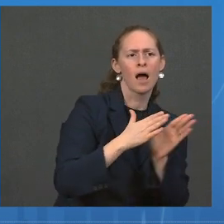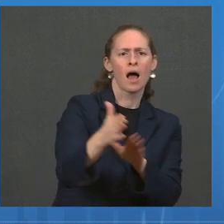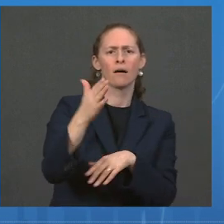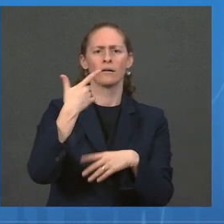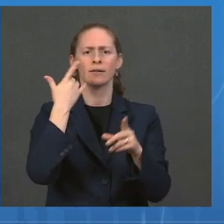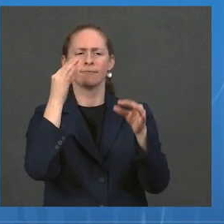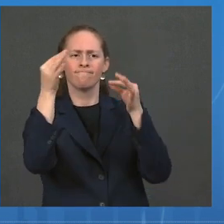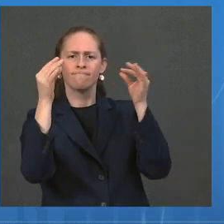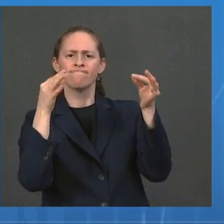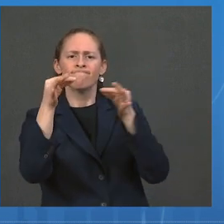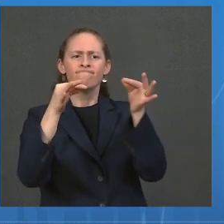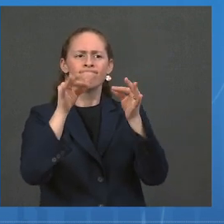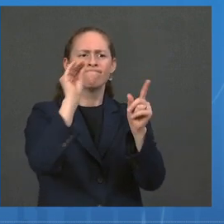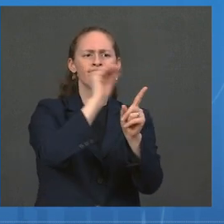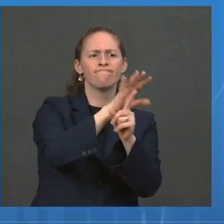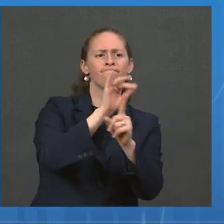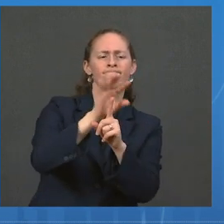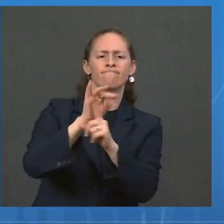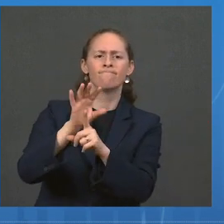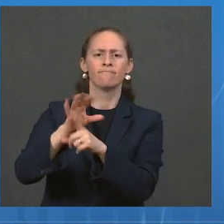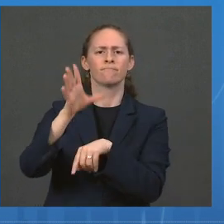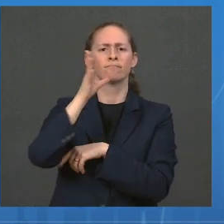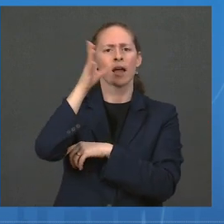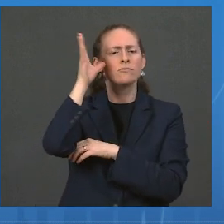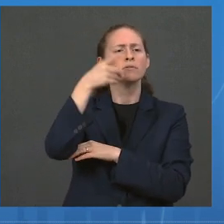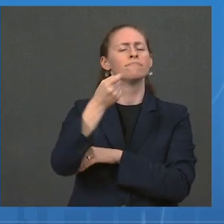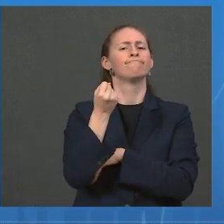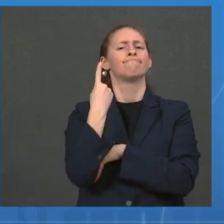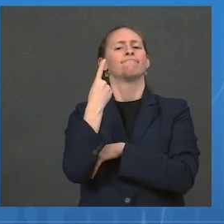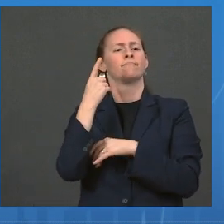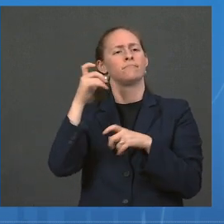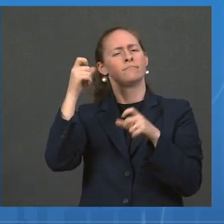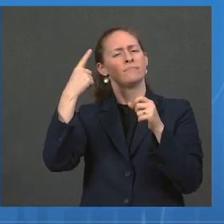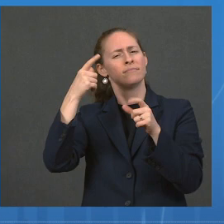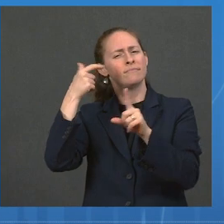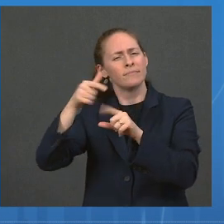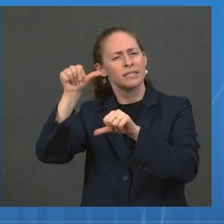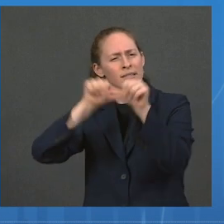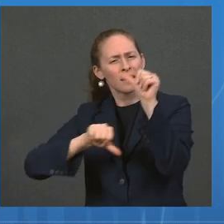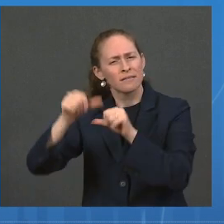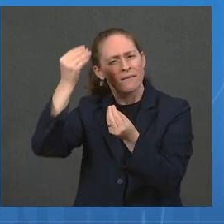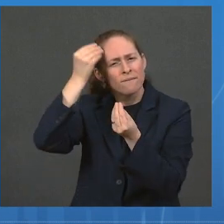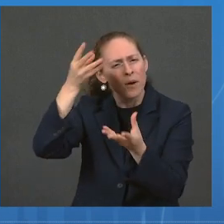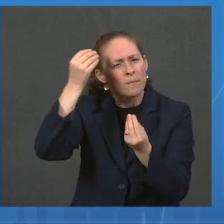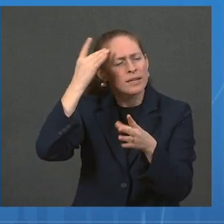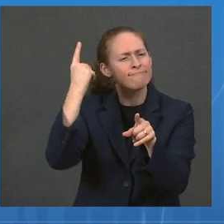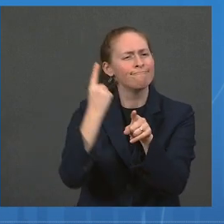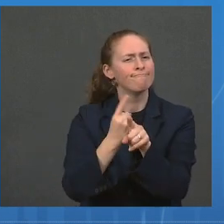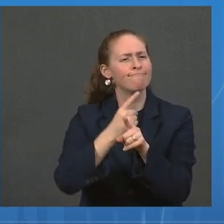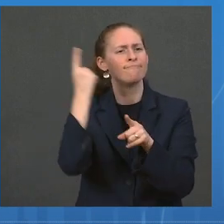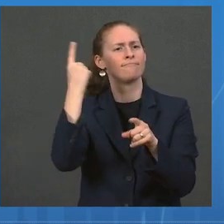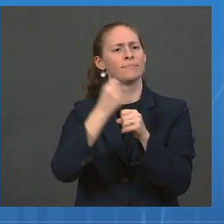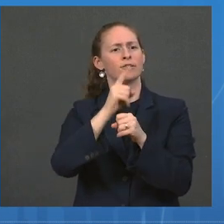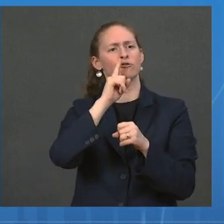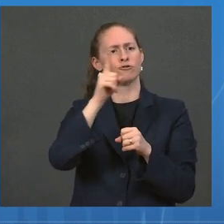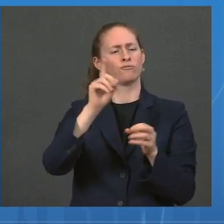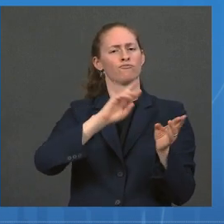and science-based information from sources they trust. We're preparing a national public education campaign